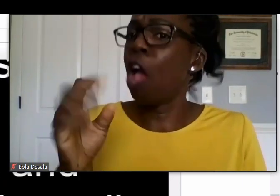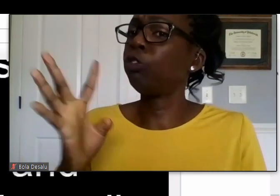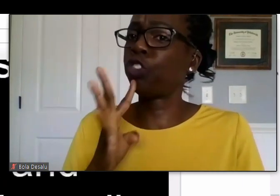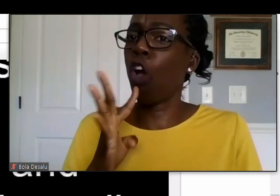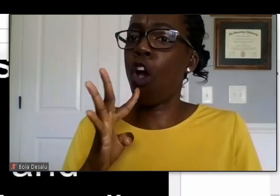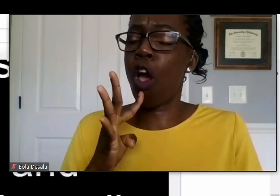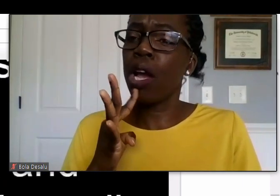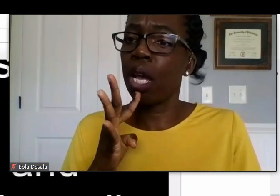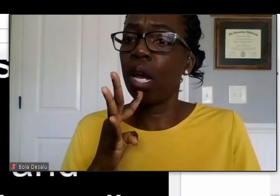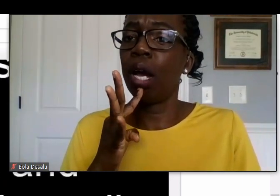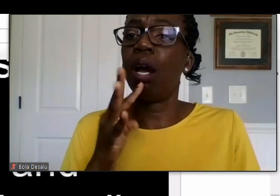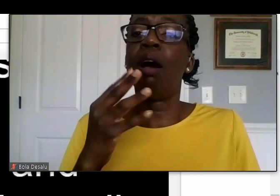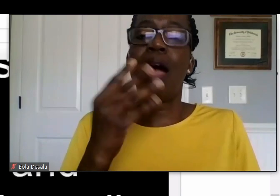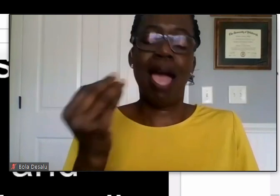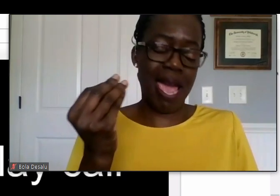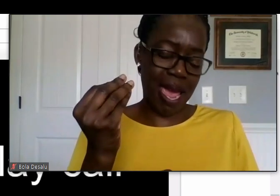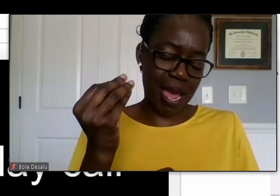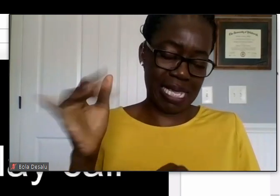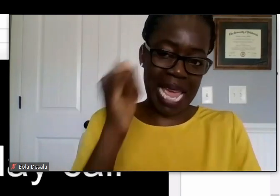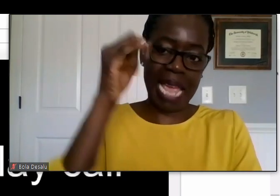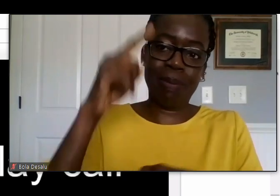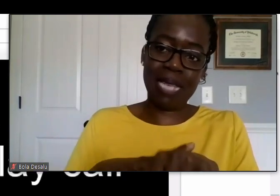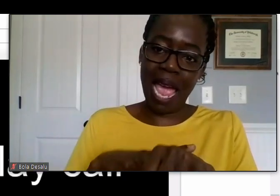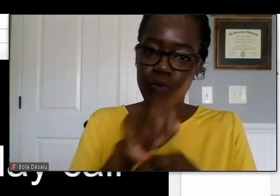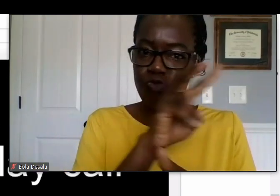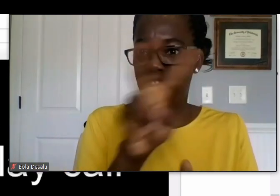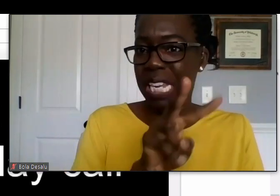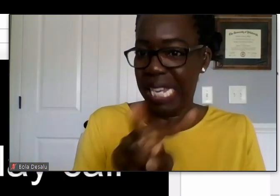that uses their voice then you can speak for yourself